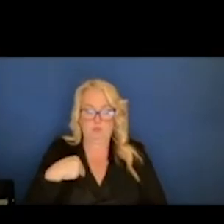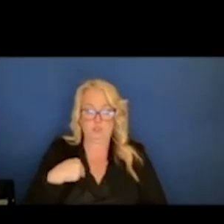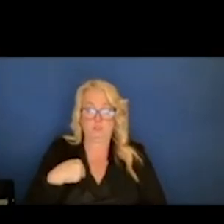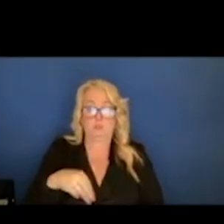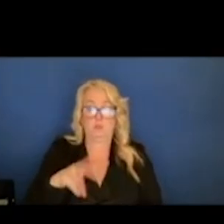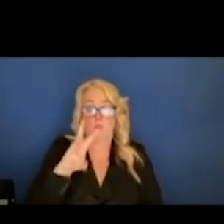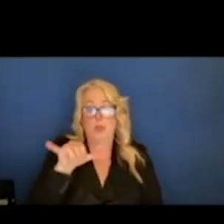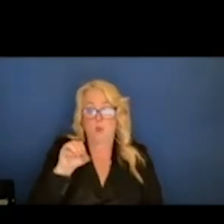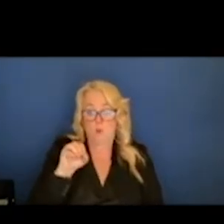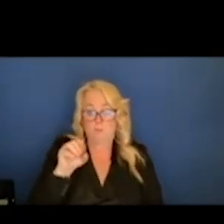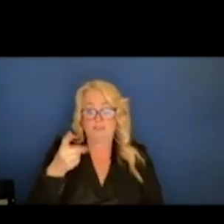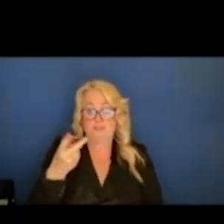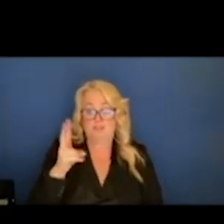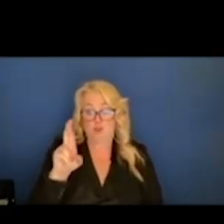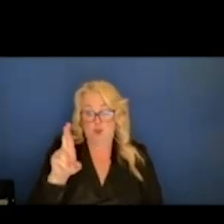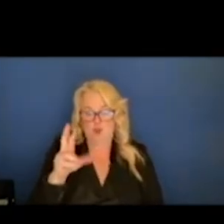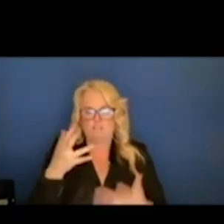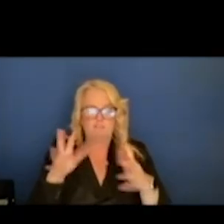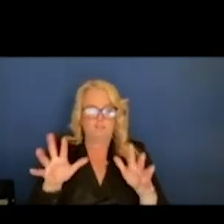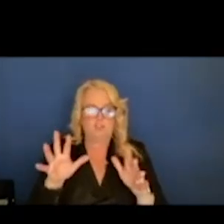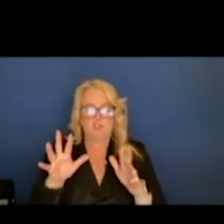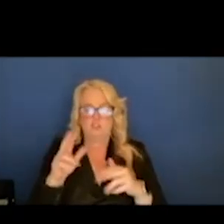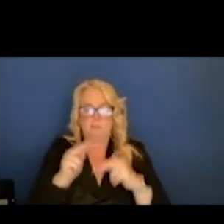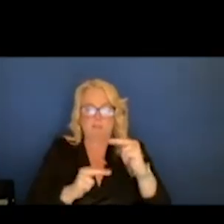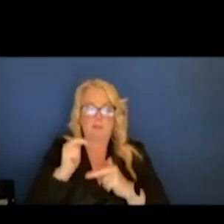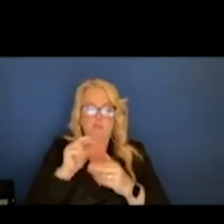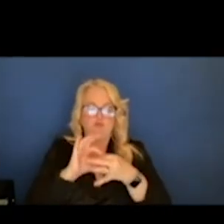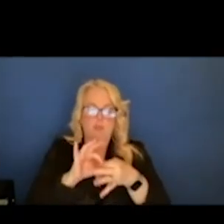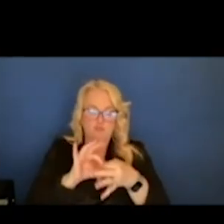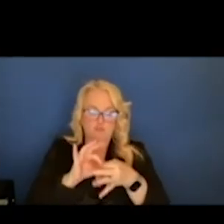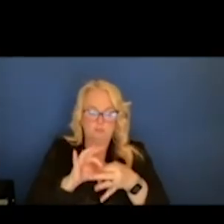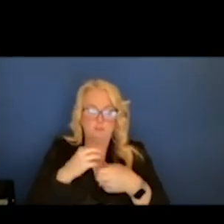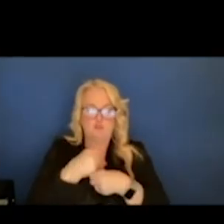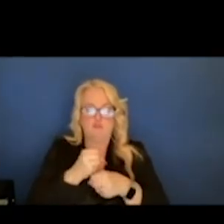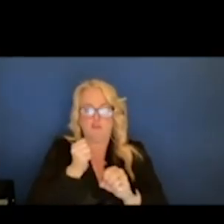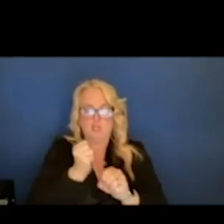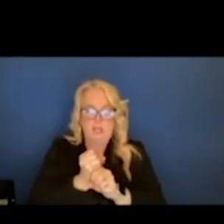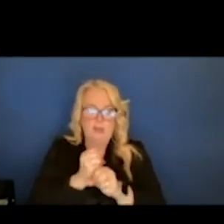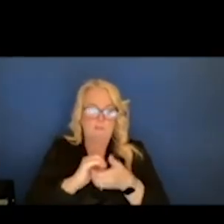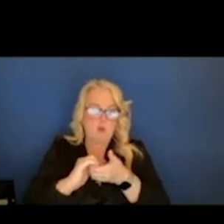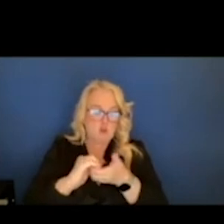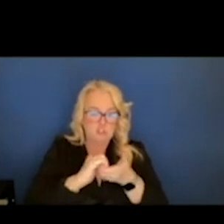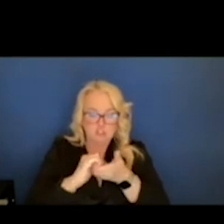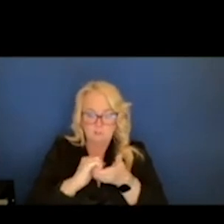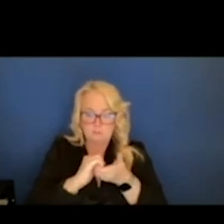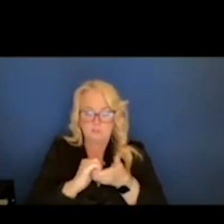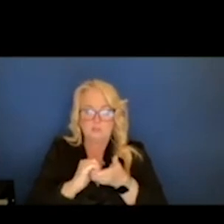WY DVR has networked to build relationships, create in-roads for partnerships,